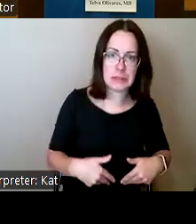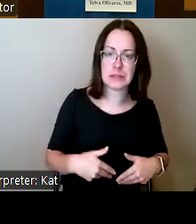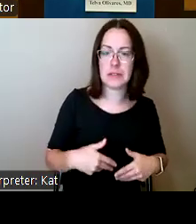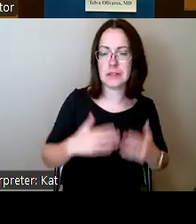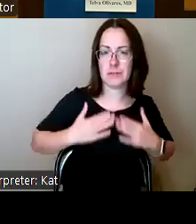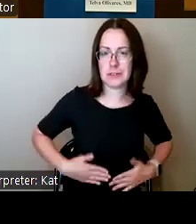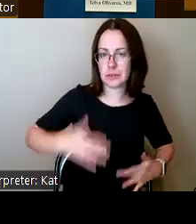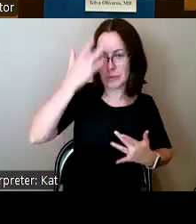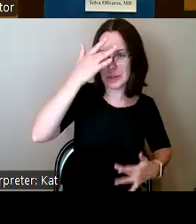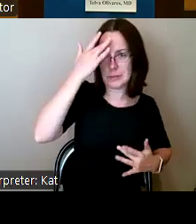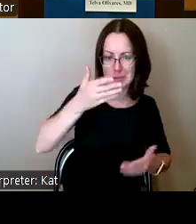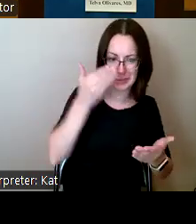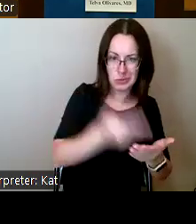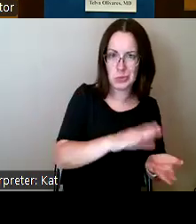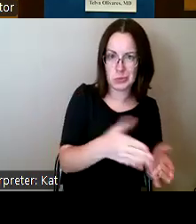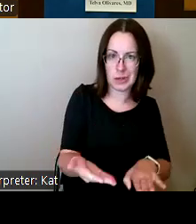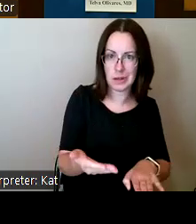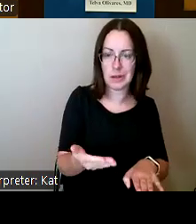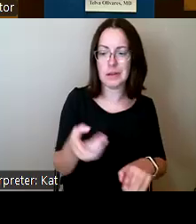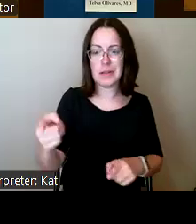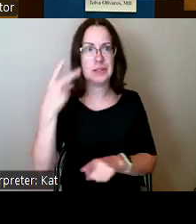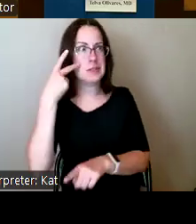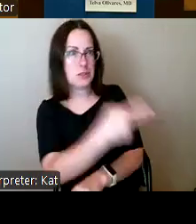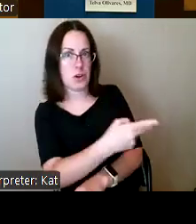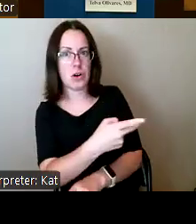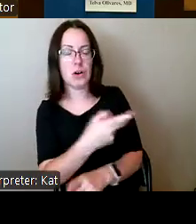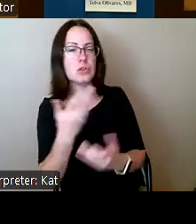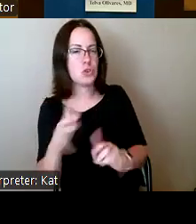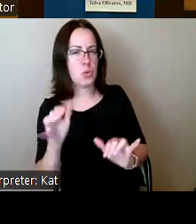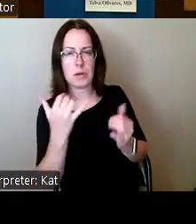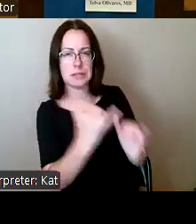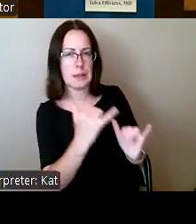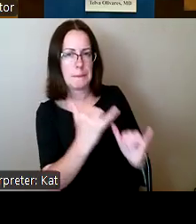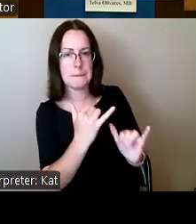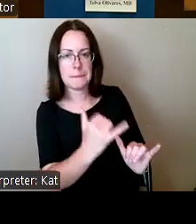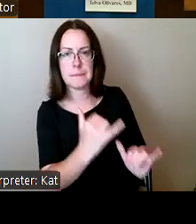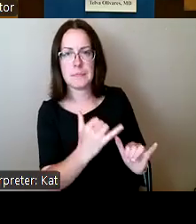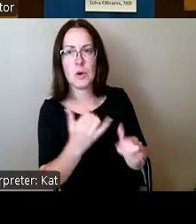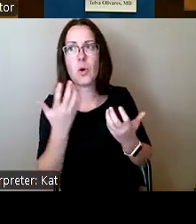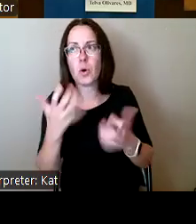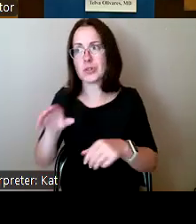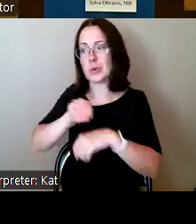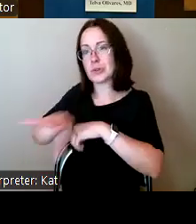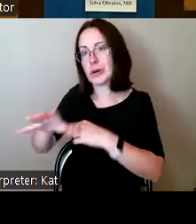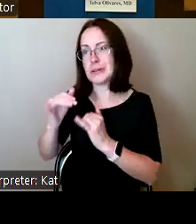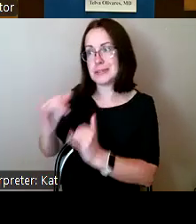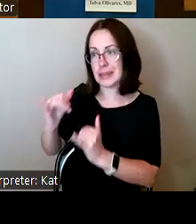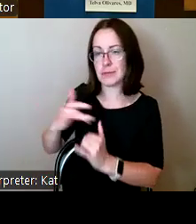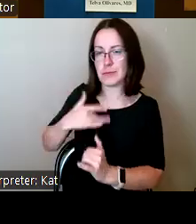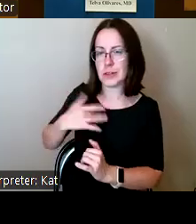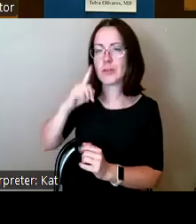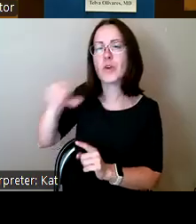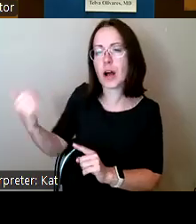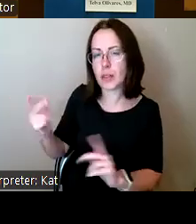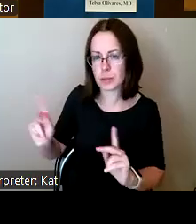So uh distinguishing between between what is one's own as a patient uh fear and speculation